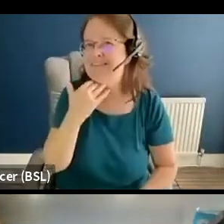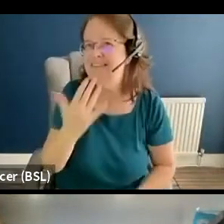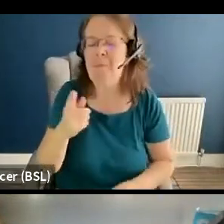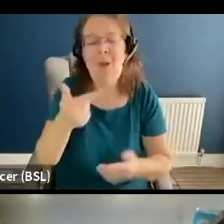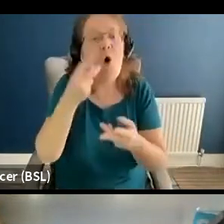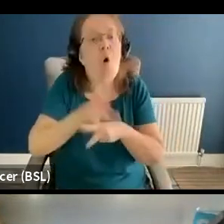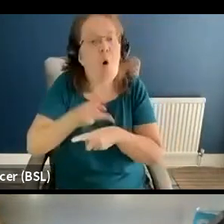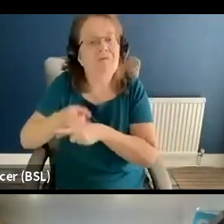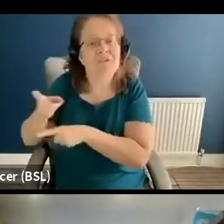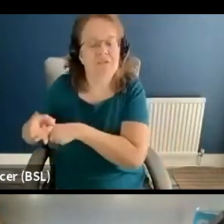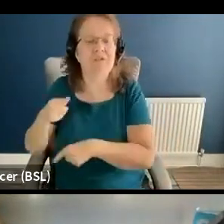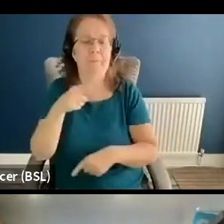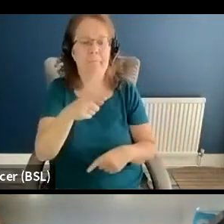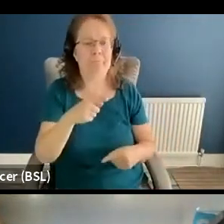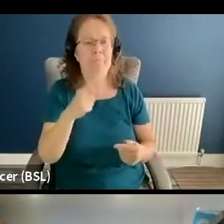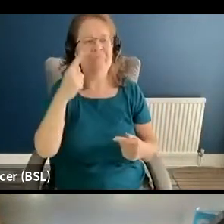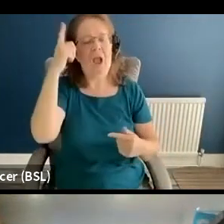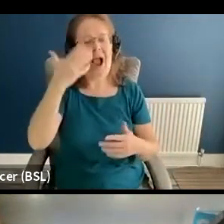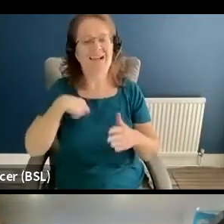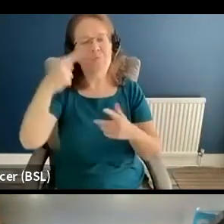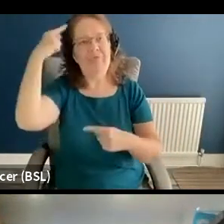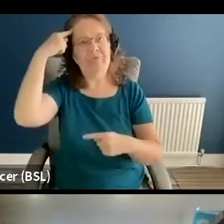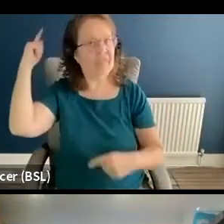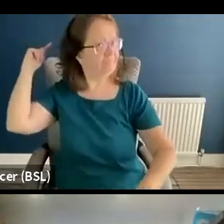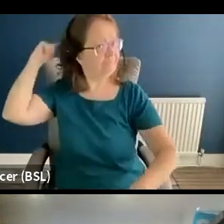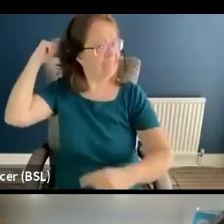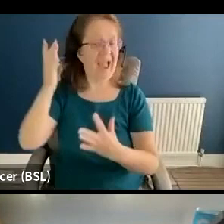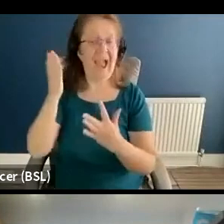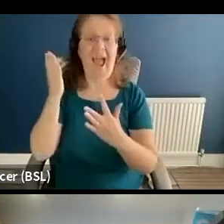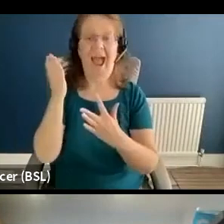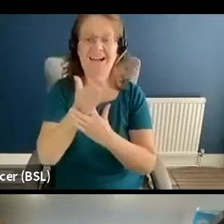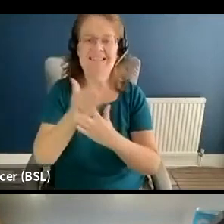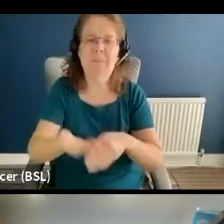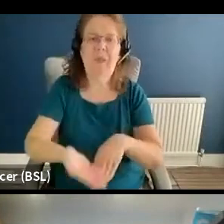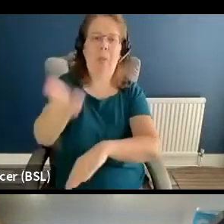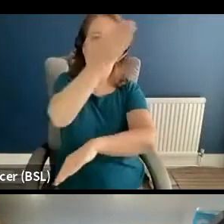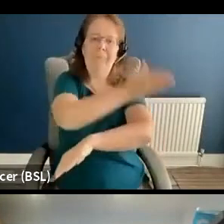It's including accessibility from the beginning, from the design, every stage, you need to think about it.